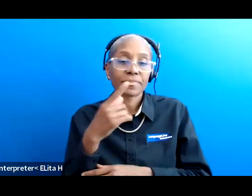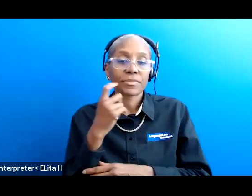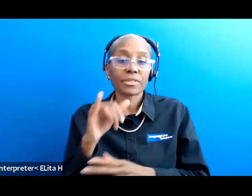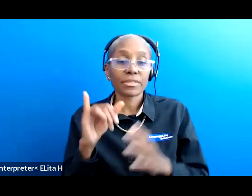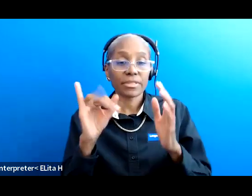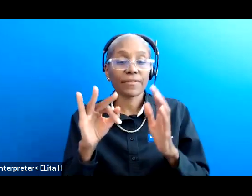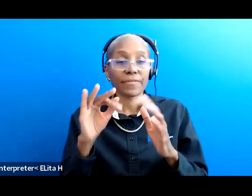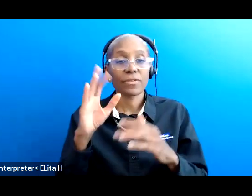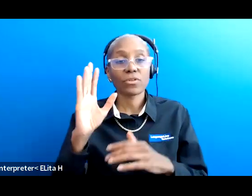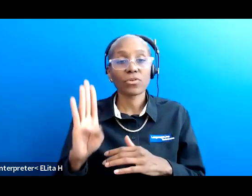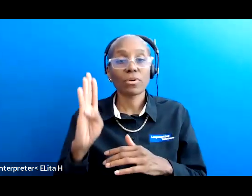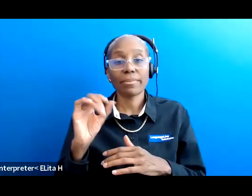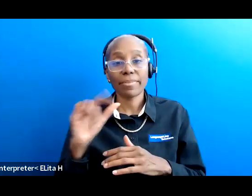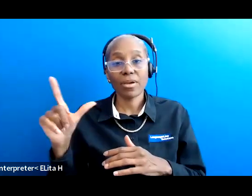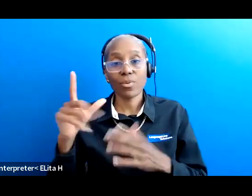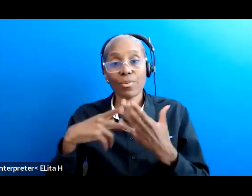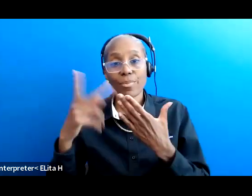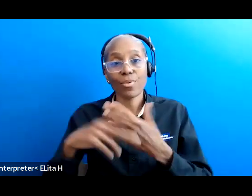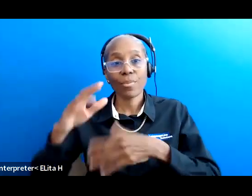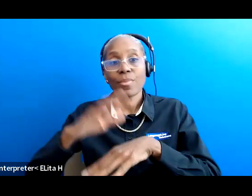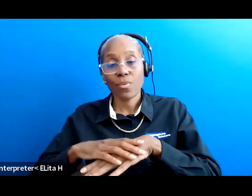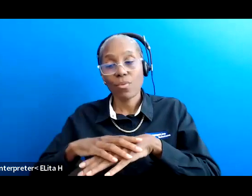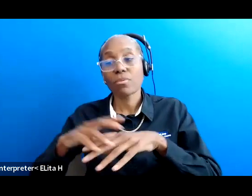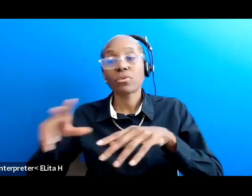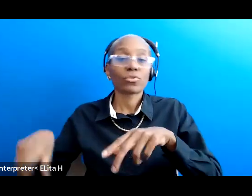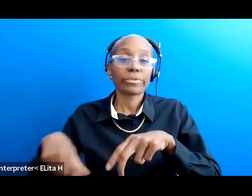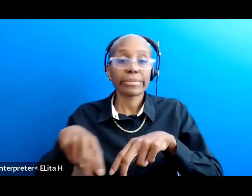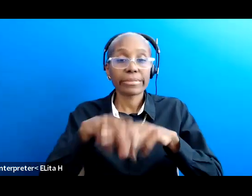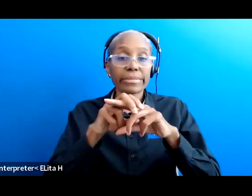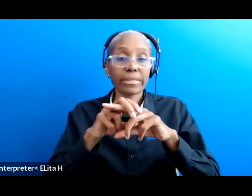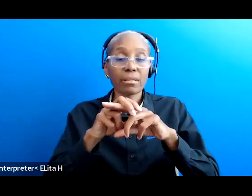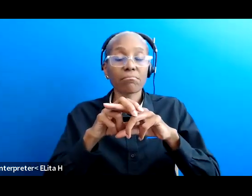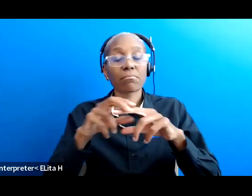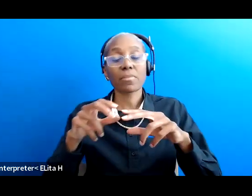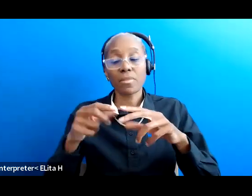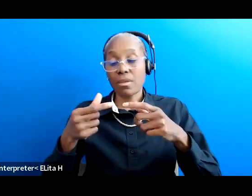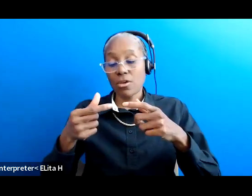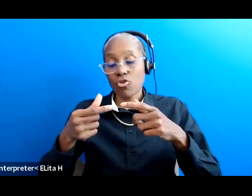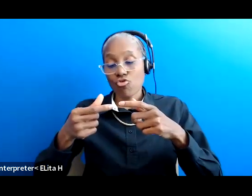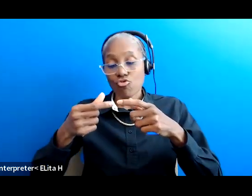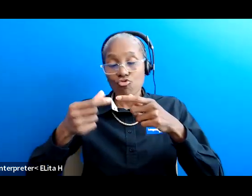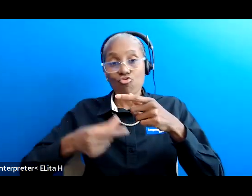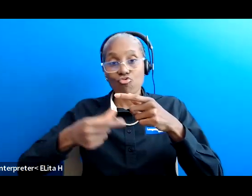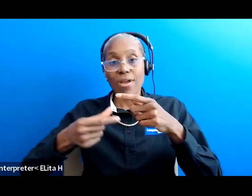your bowel program on the shower chair, you're sitting up, gravity is our best friend in bowel programs.